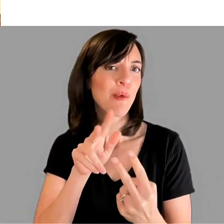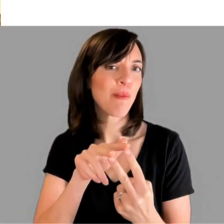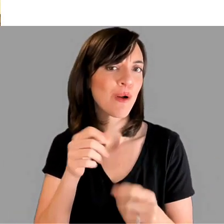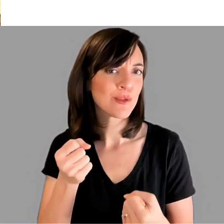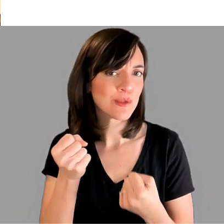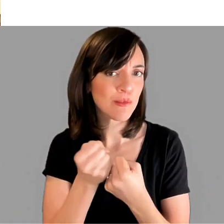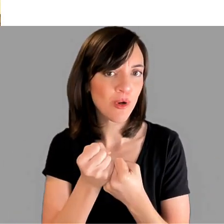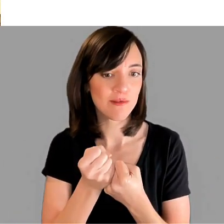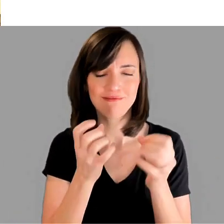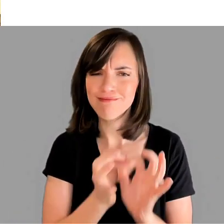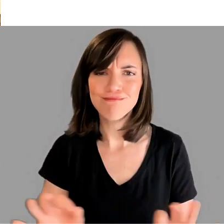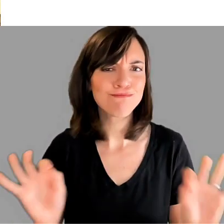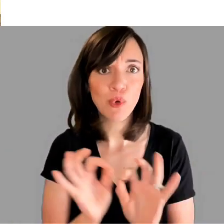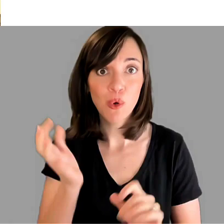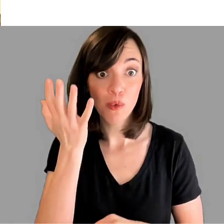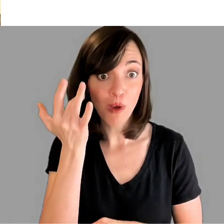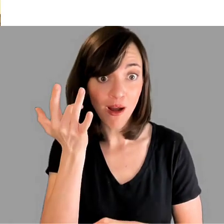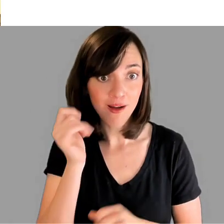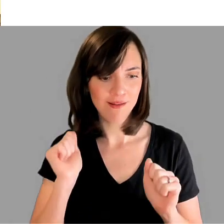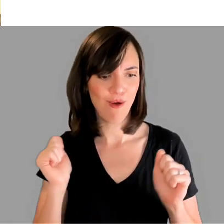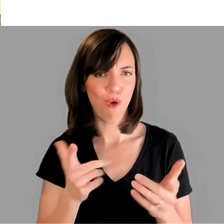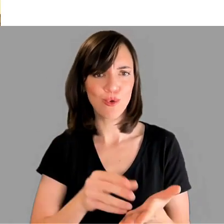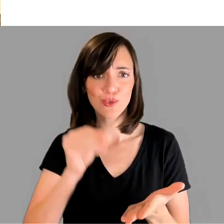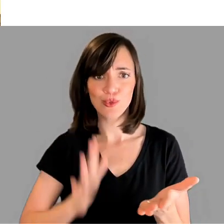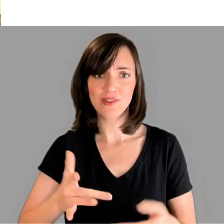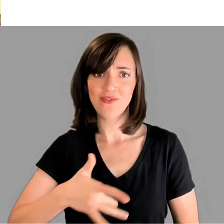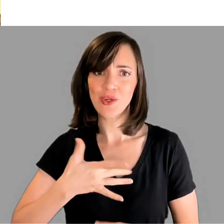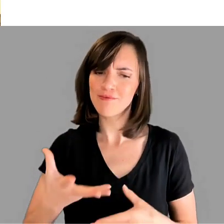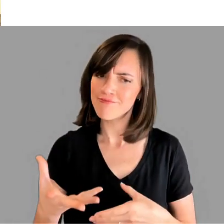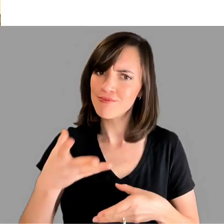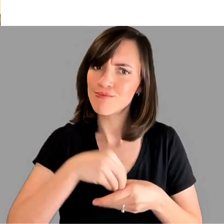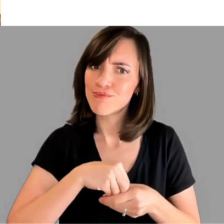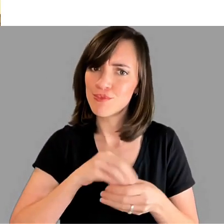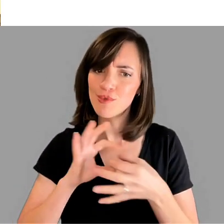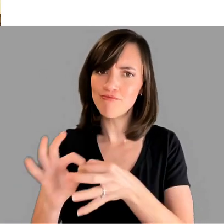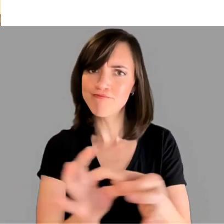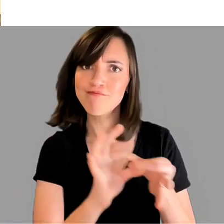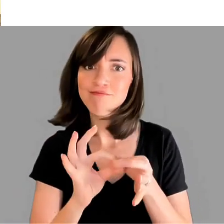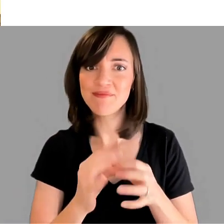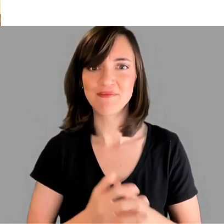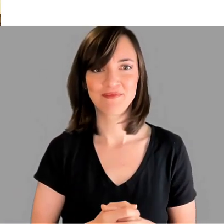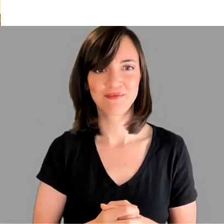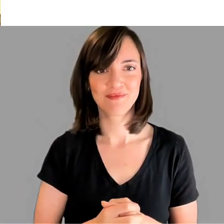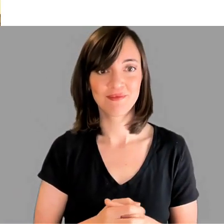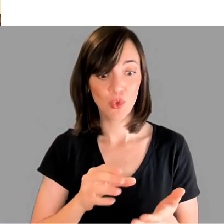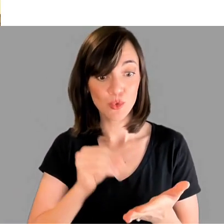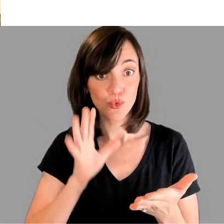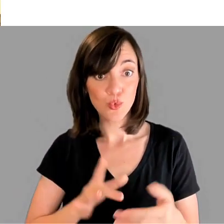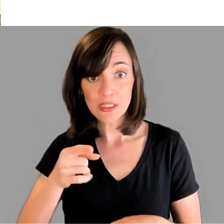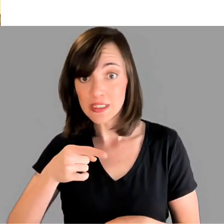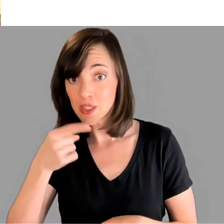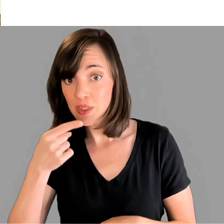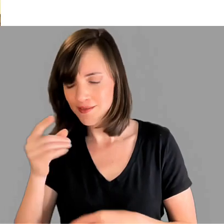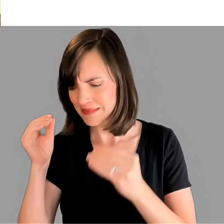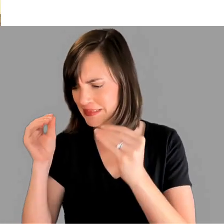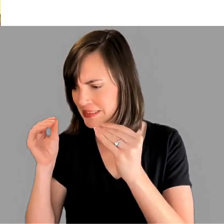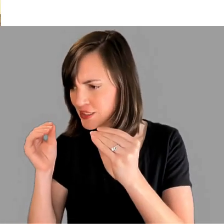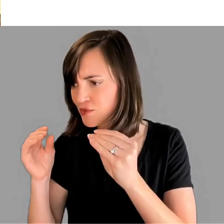is instrumental in creating an atmosphere of belonging. Pairing students who are deaf or hard of hearing with classmates who have been briefed on effective